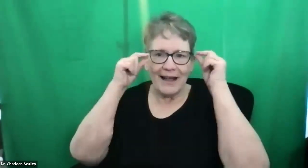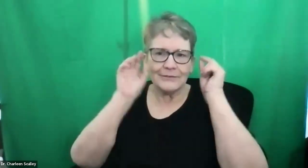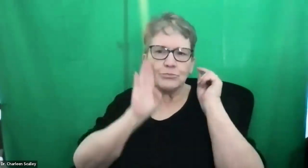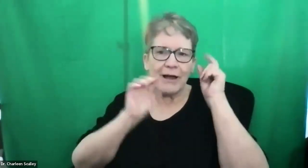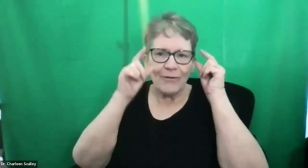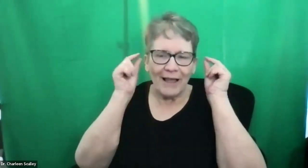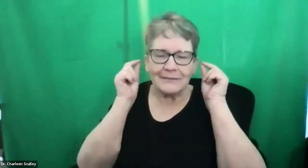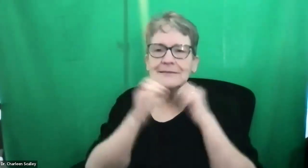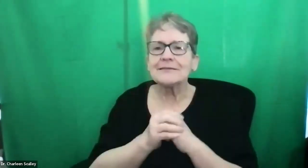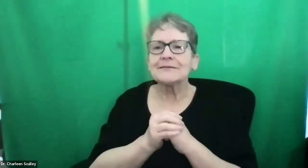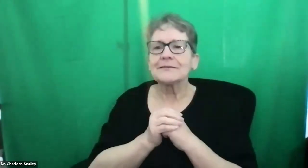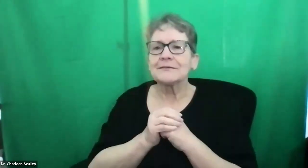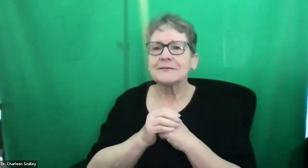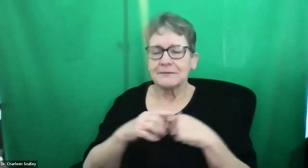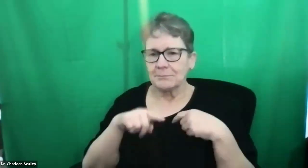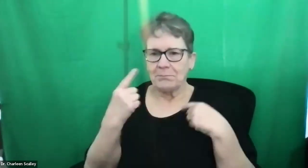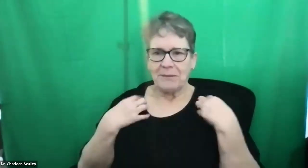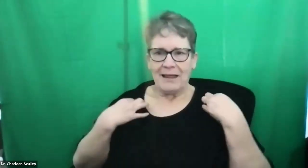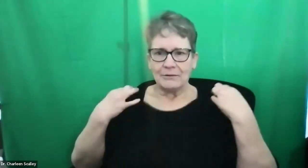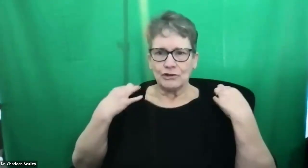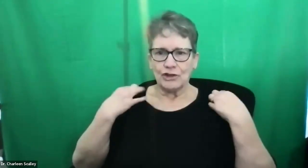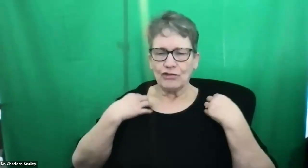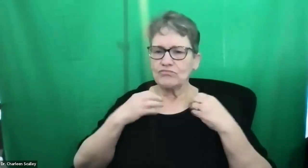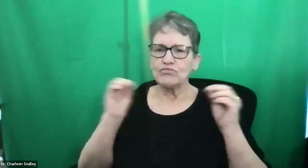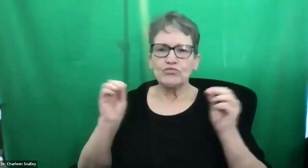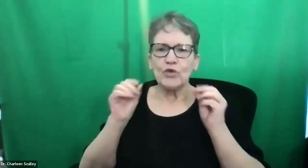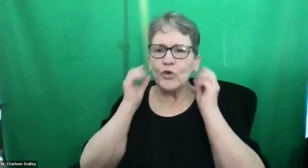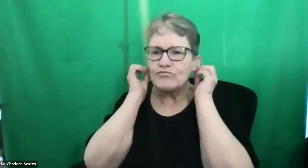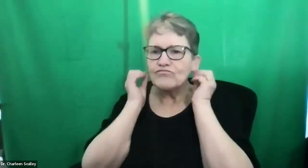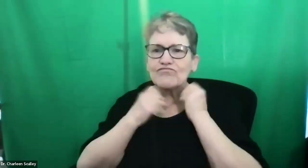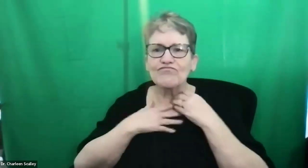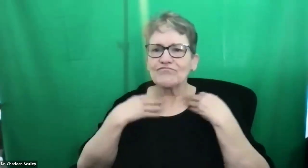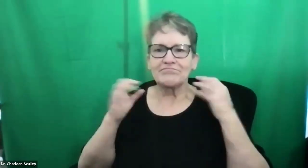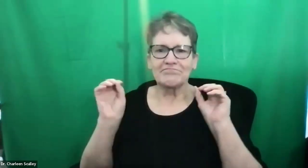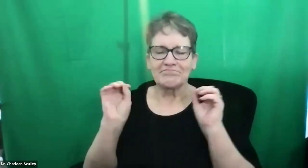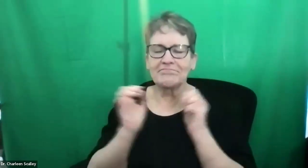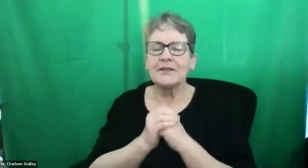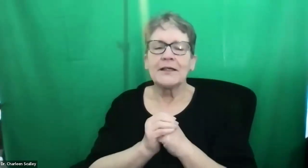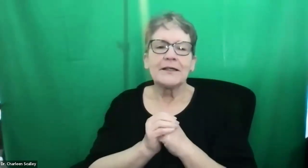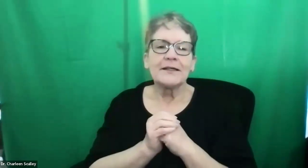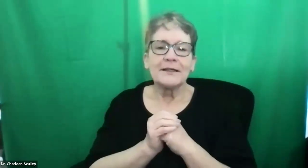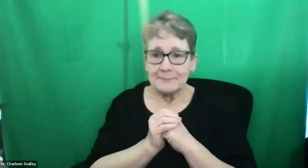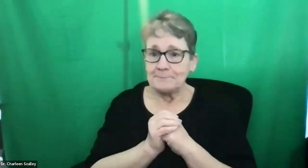I have brown hair, glasses. The glasses are brown. I have a black shirt on. I don't have any jewelry. Nothing like that.